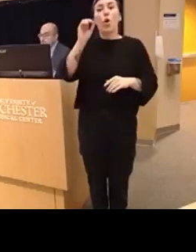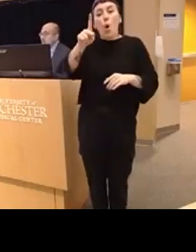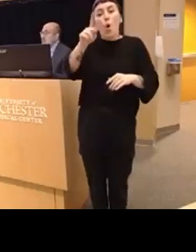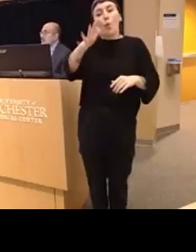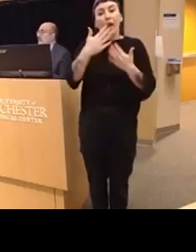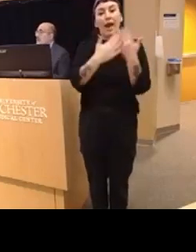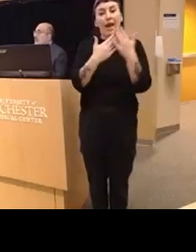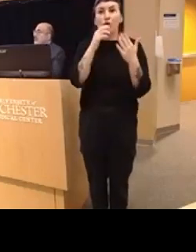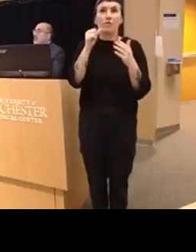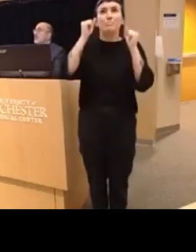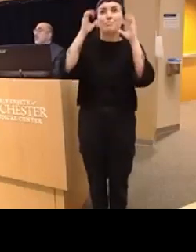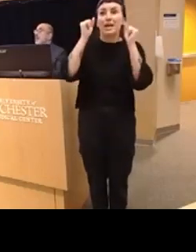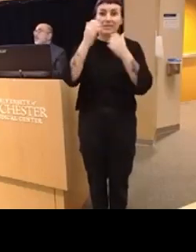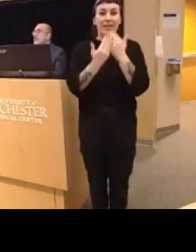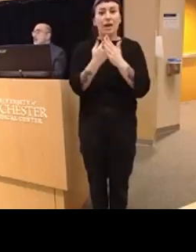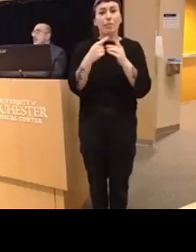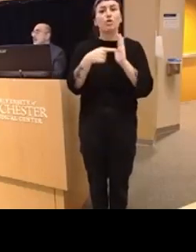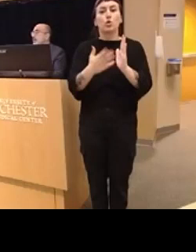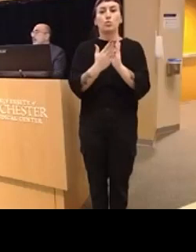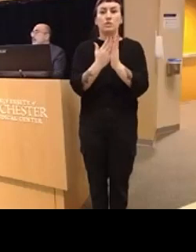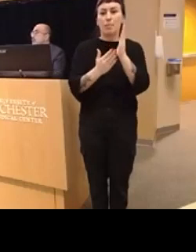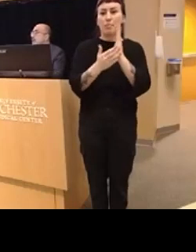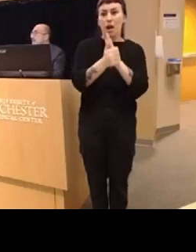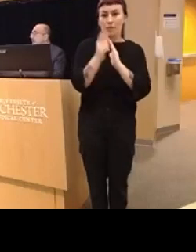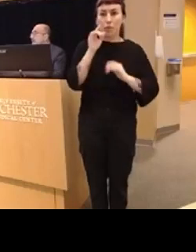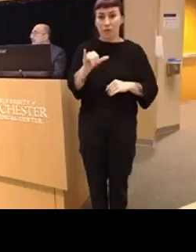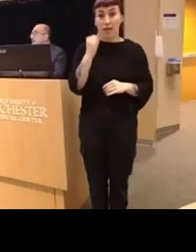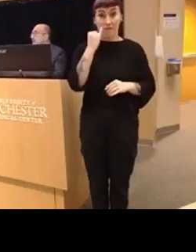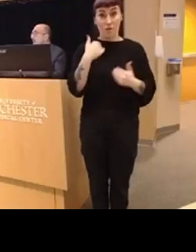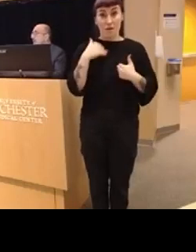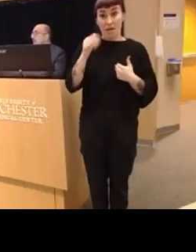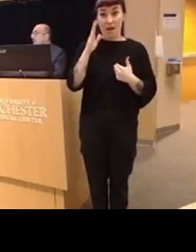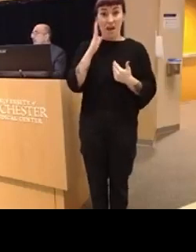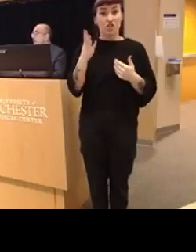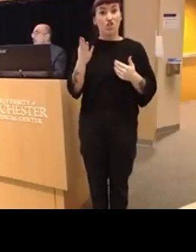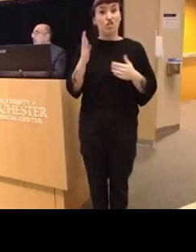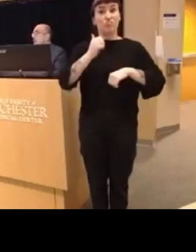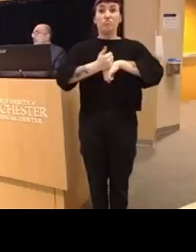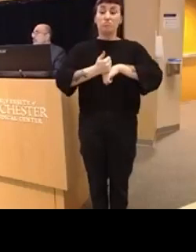be fantastic but you have to show some competency in that and if you have that as as a baseline um